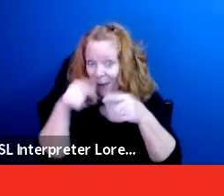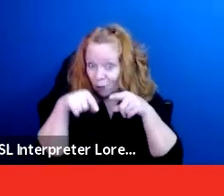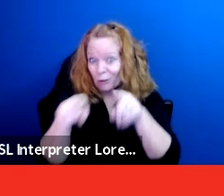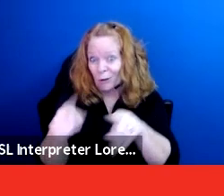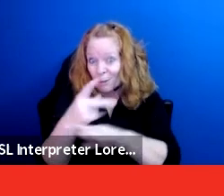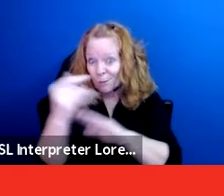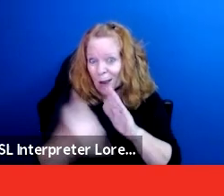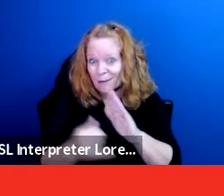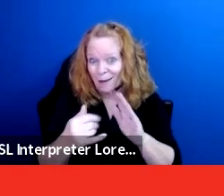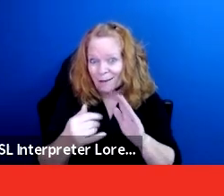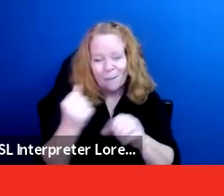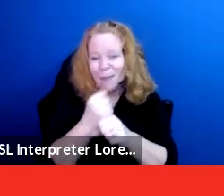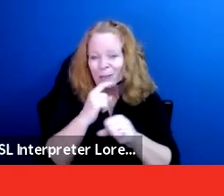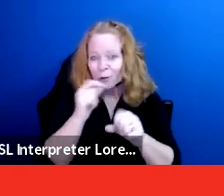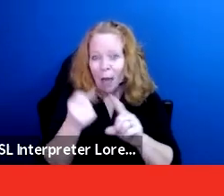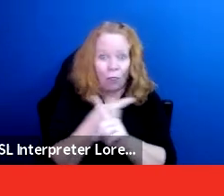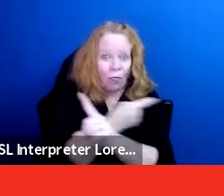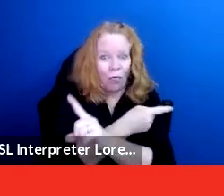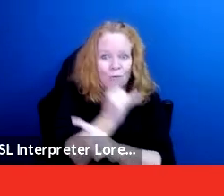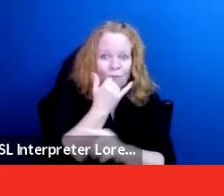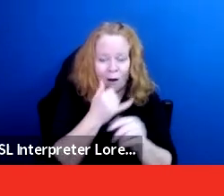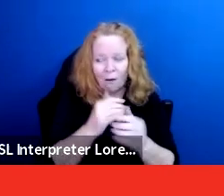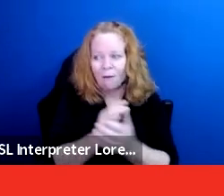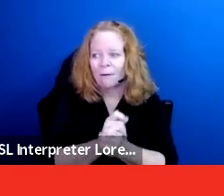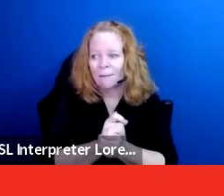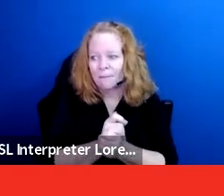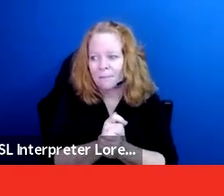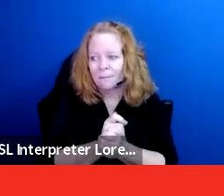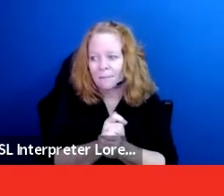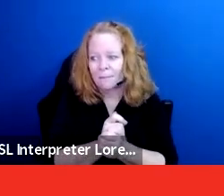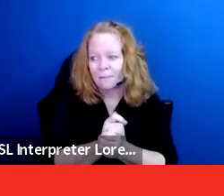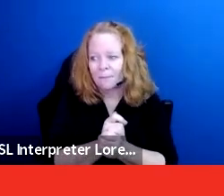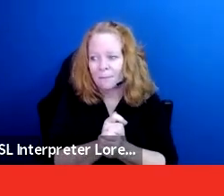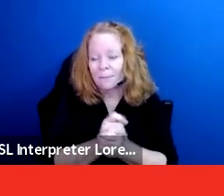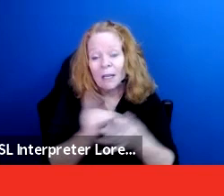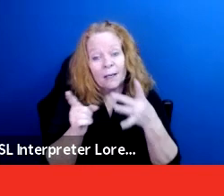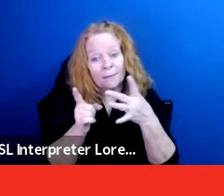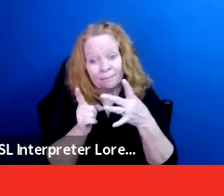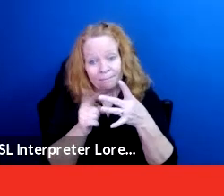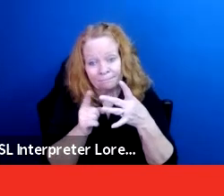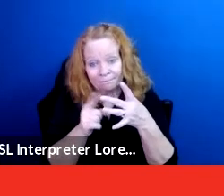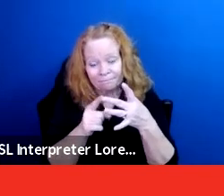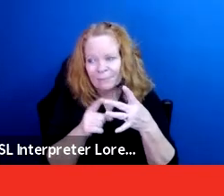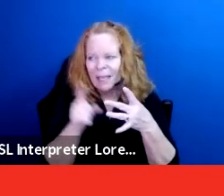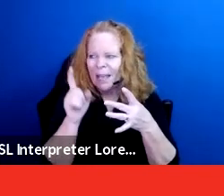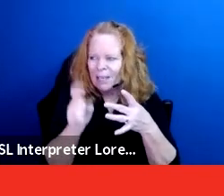bit of a tangent during this stage you also want to identify as best you can the full scope of